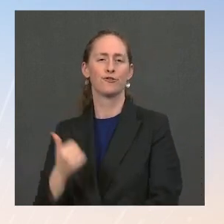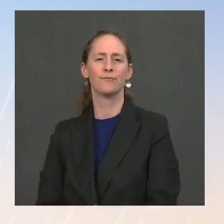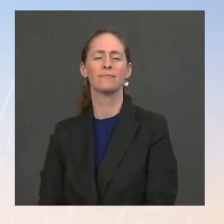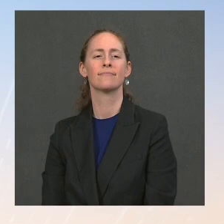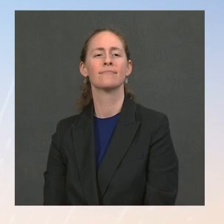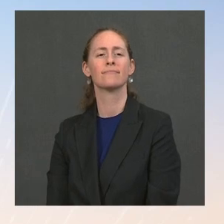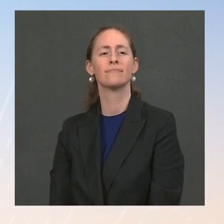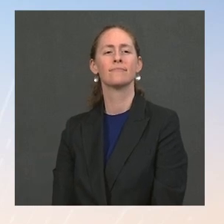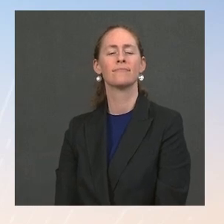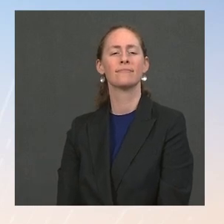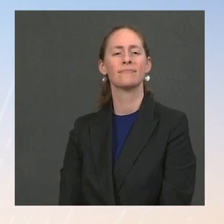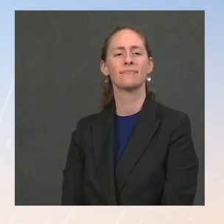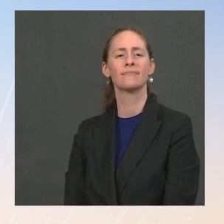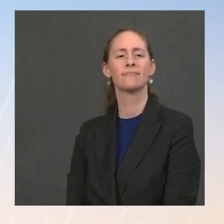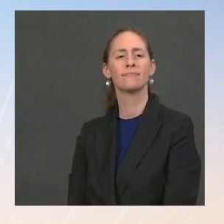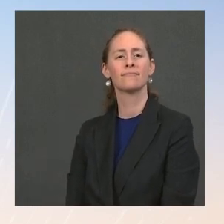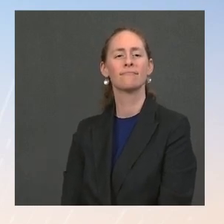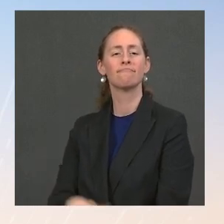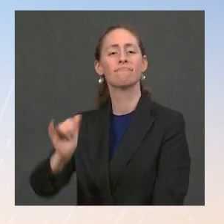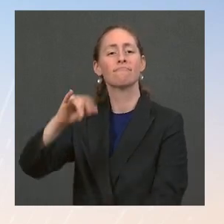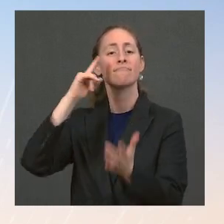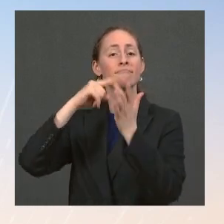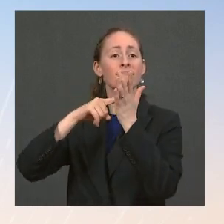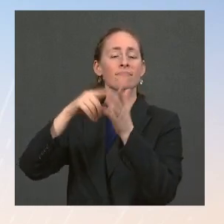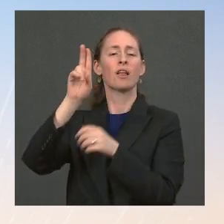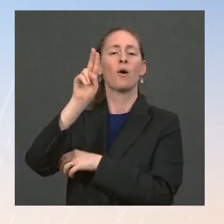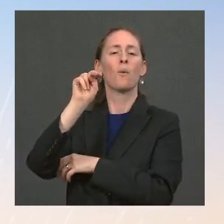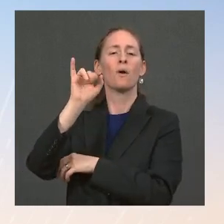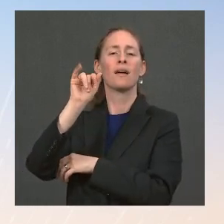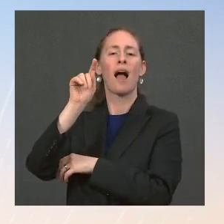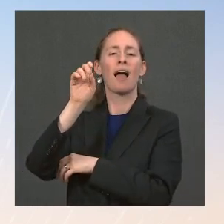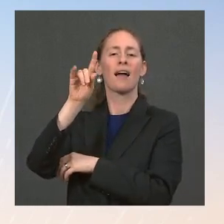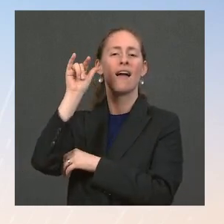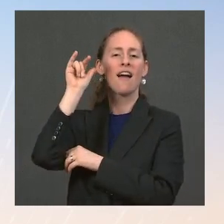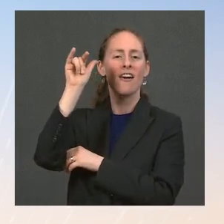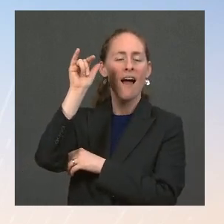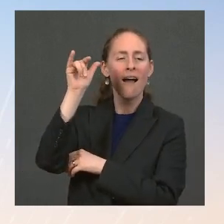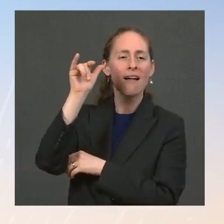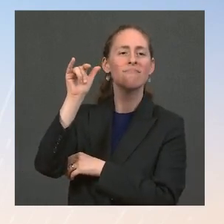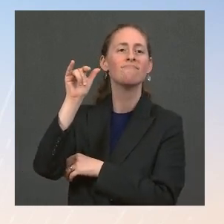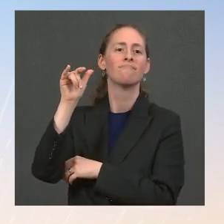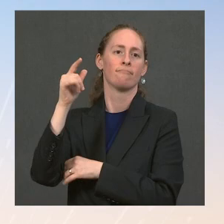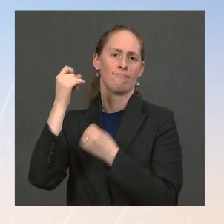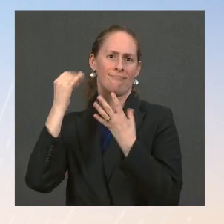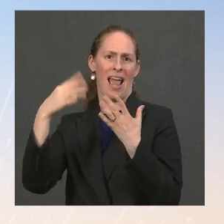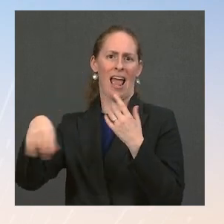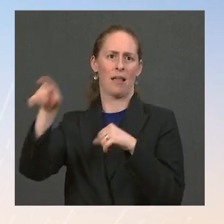United Airlines, for example -- ensure there was greater certainty, employees knew they were working with people who were vaccinated.